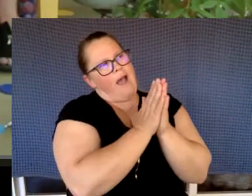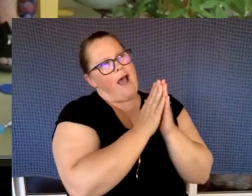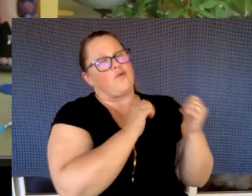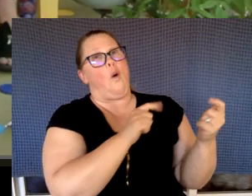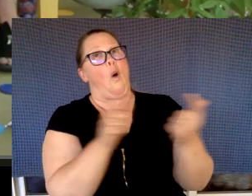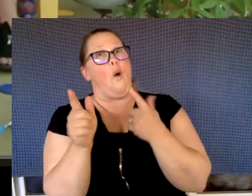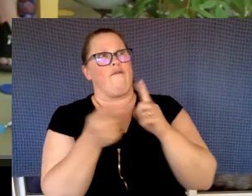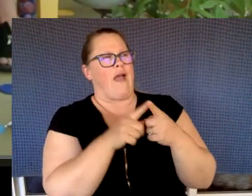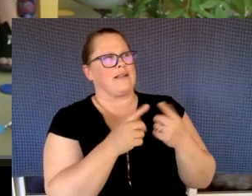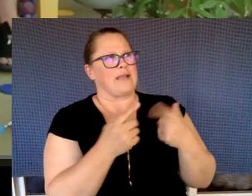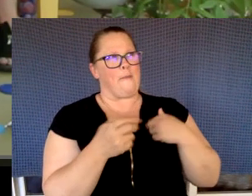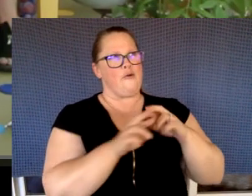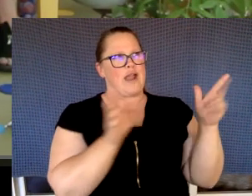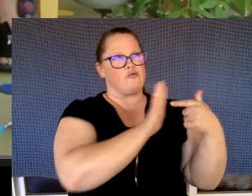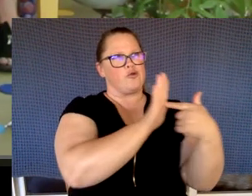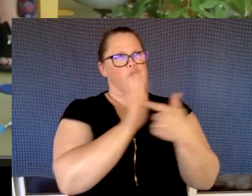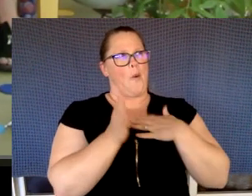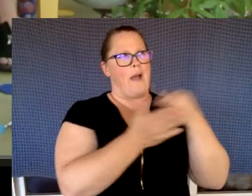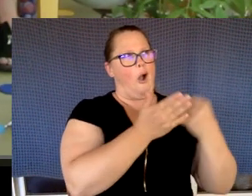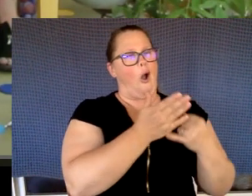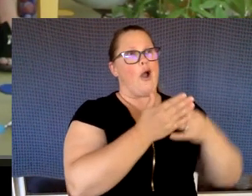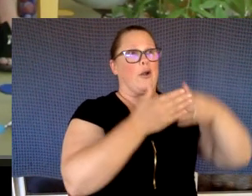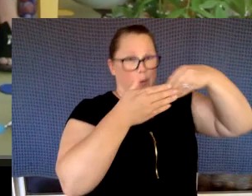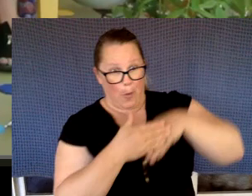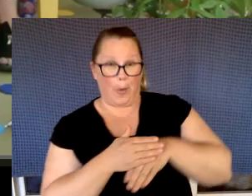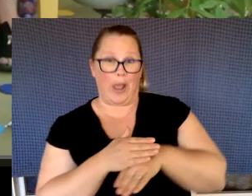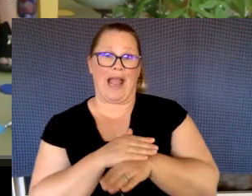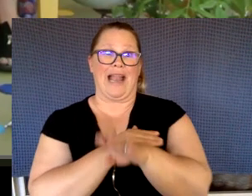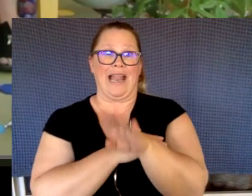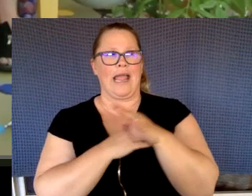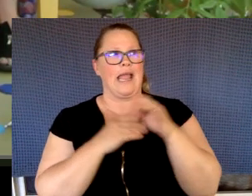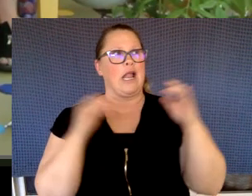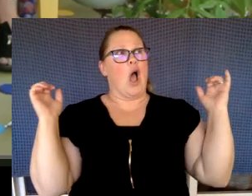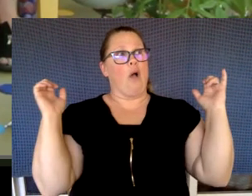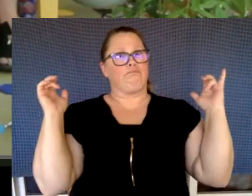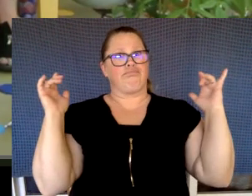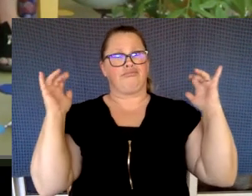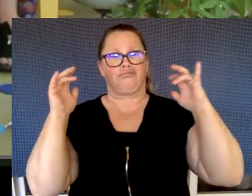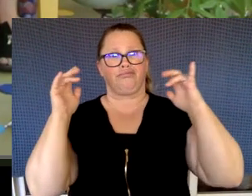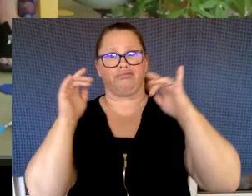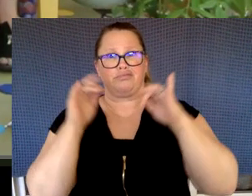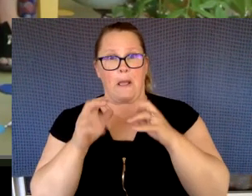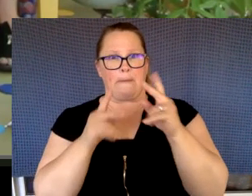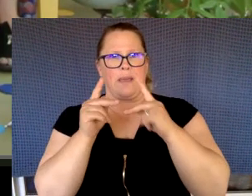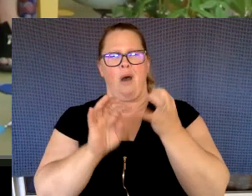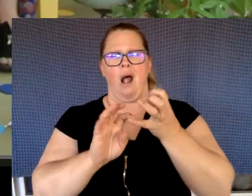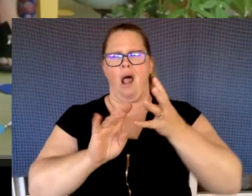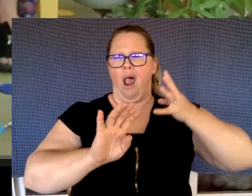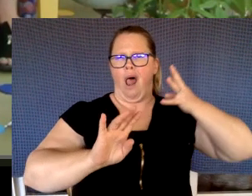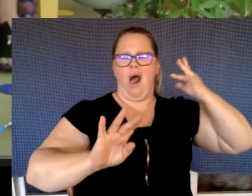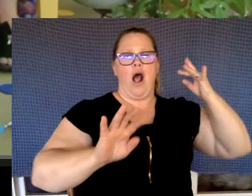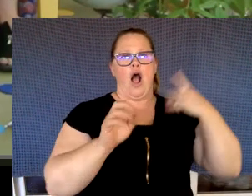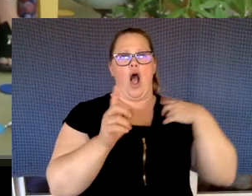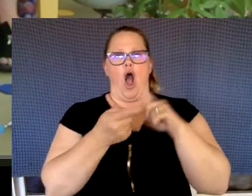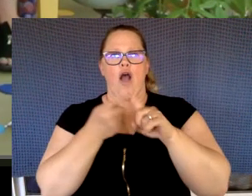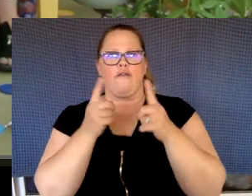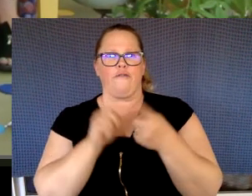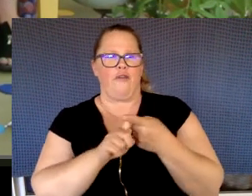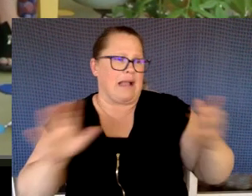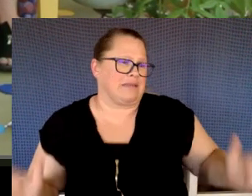friends she had made in New York. When she arrived at the gallery a crowd was spilling out onto the sidewalk. Her friends lifted her in the air